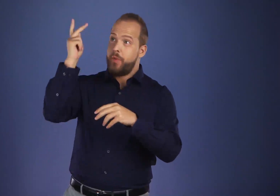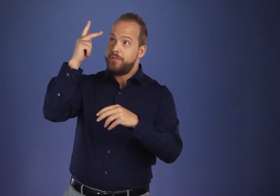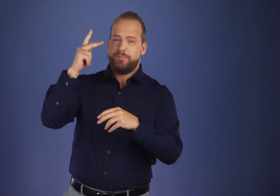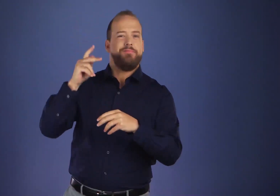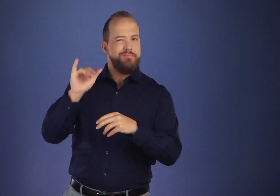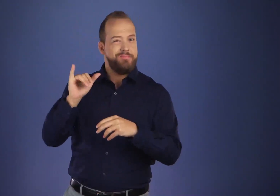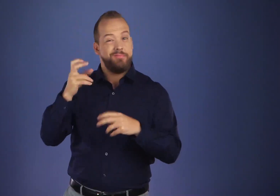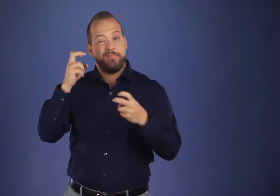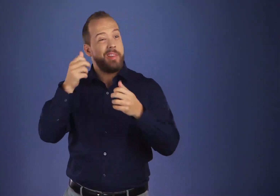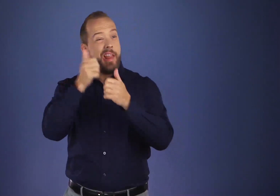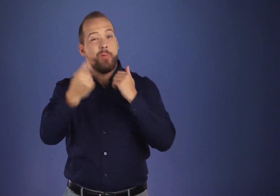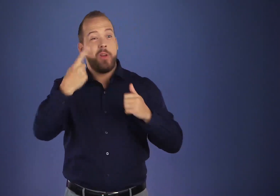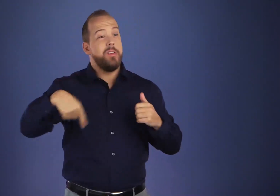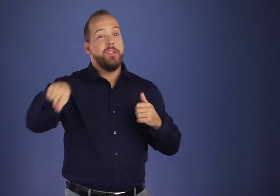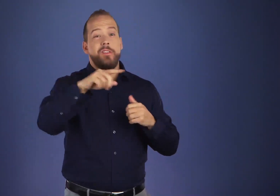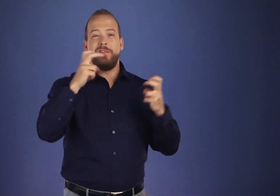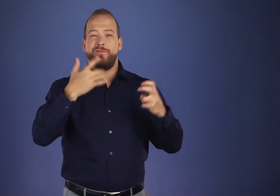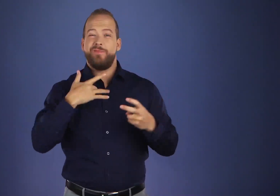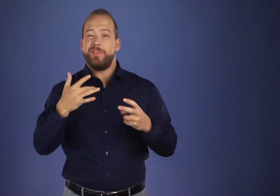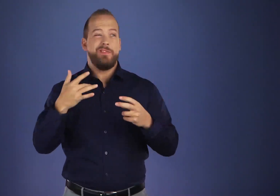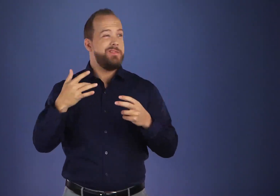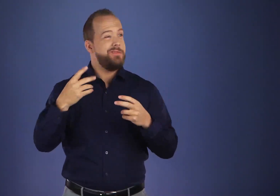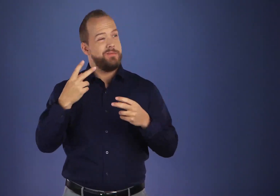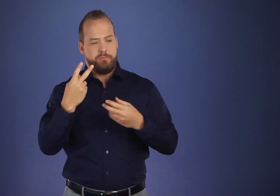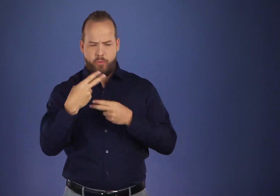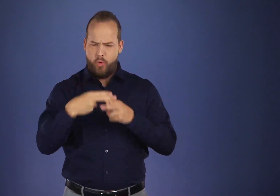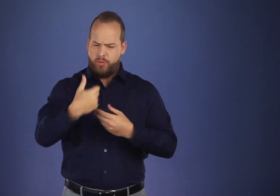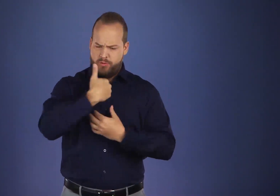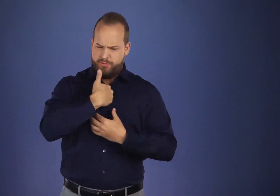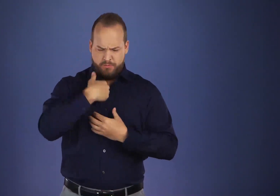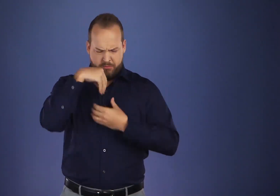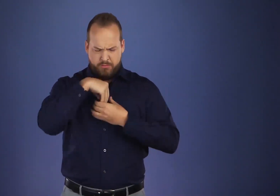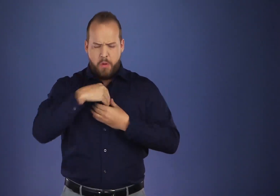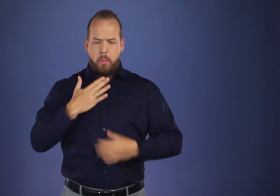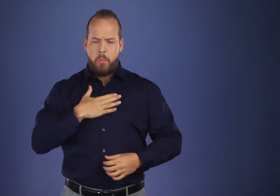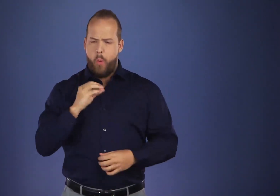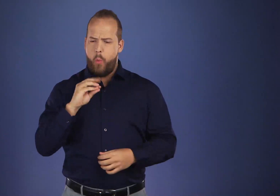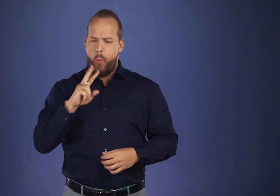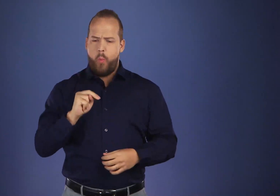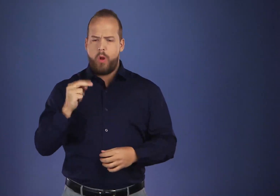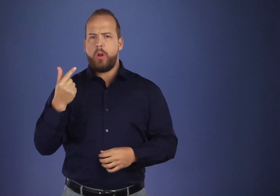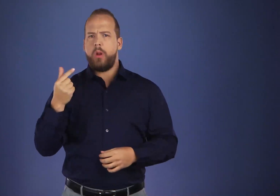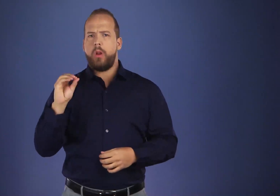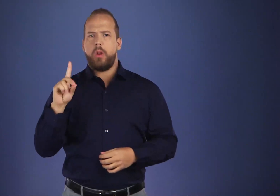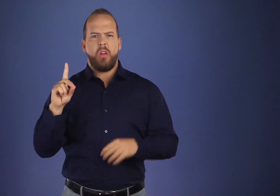This brave philosophy, wherein each man plays God, sounds good in the speaking,